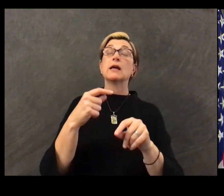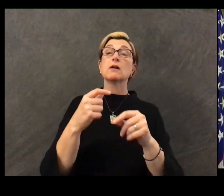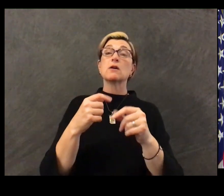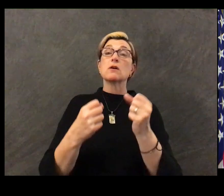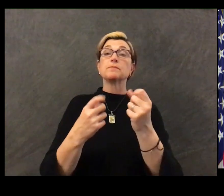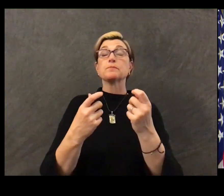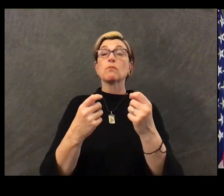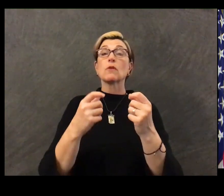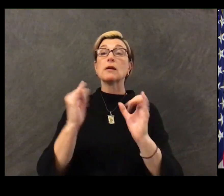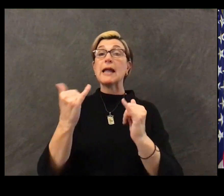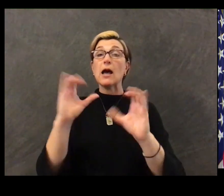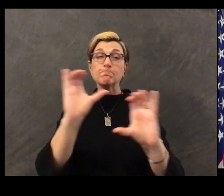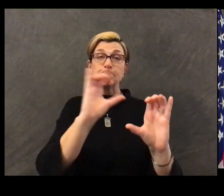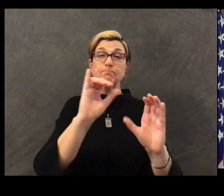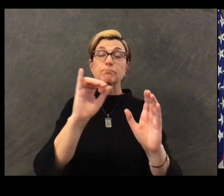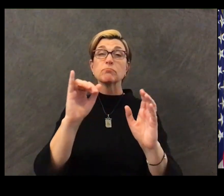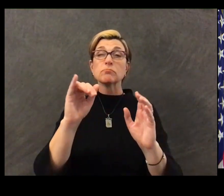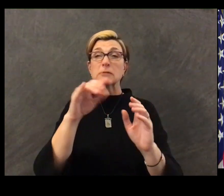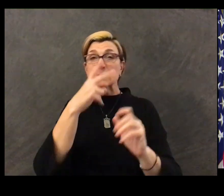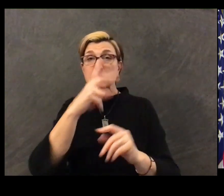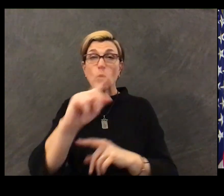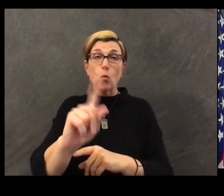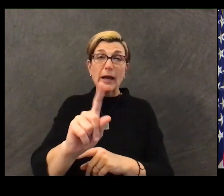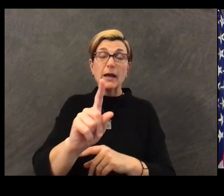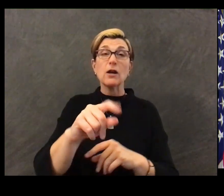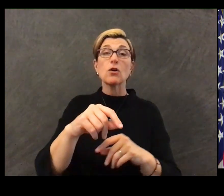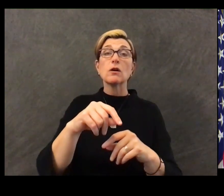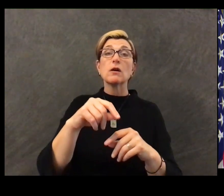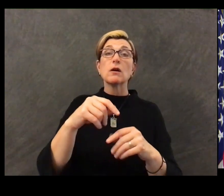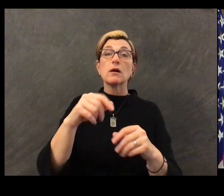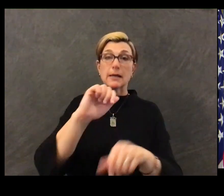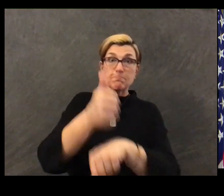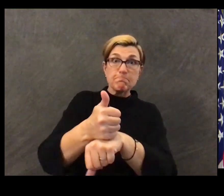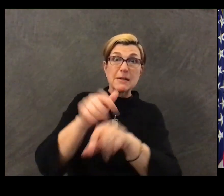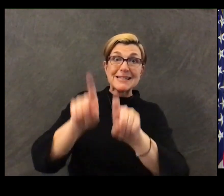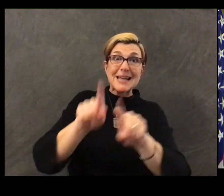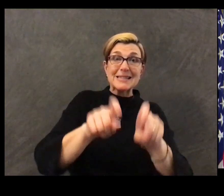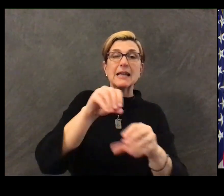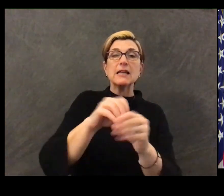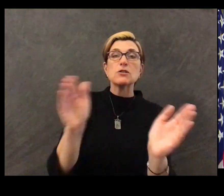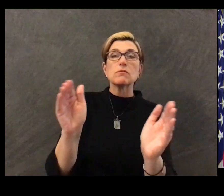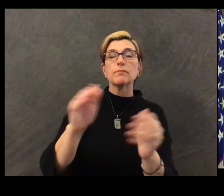focused on these communities 40 sites have launched so far and there are plans